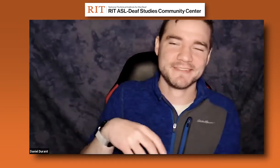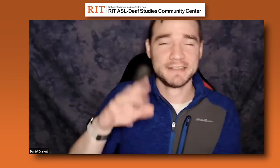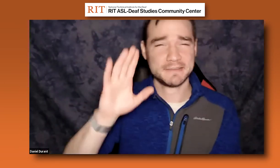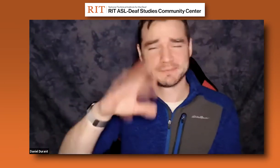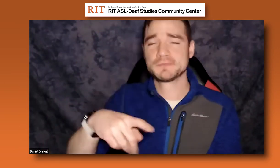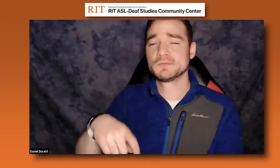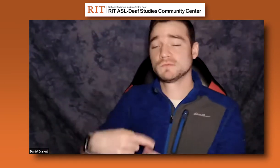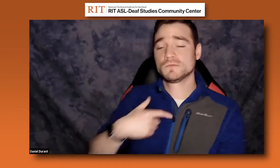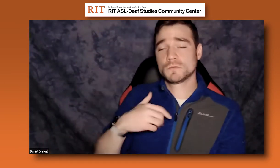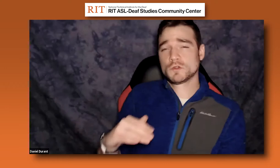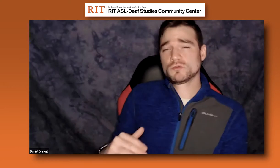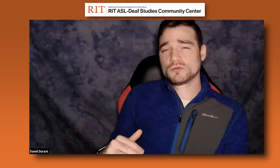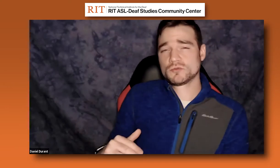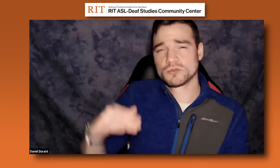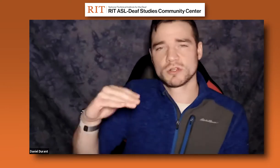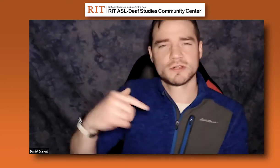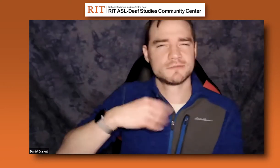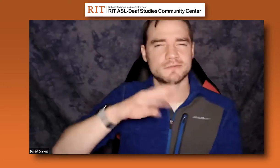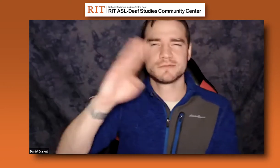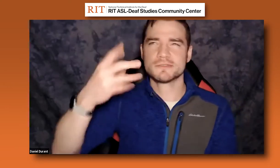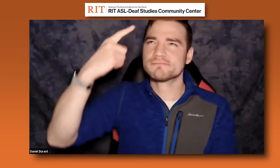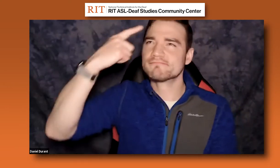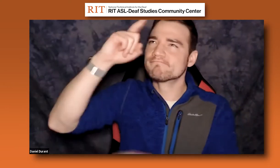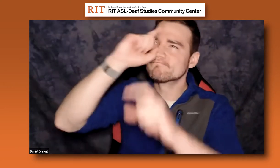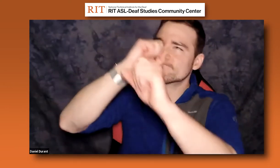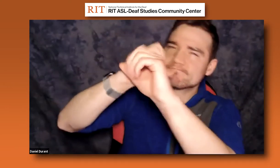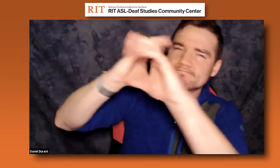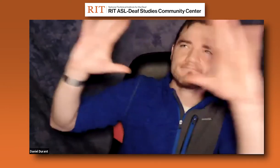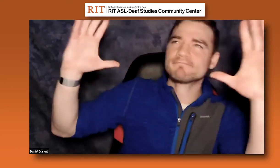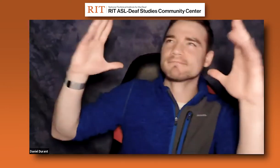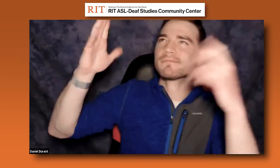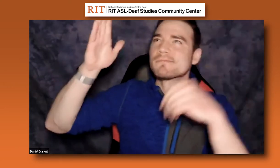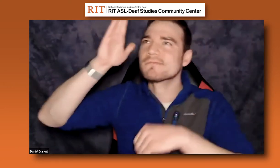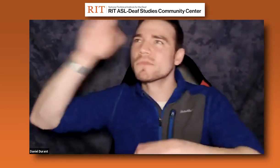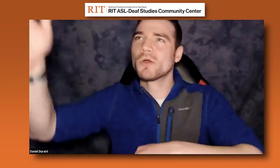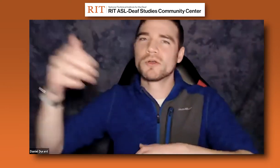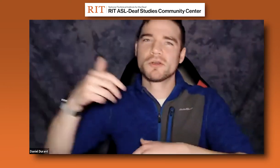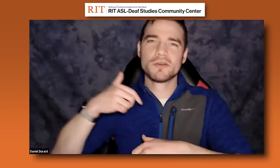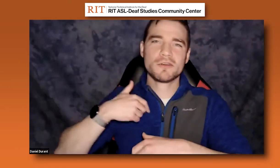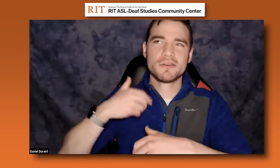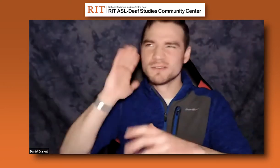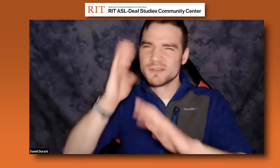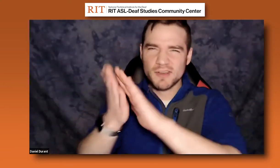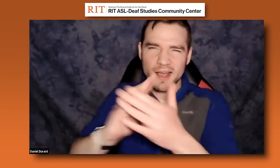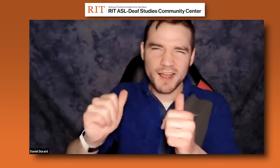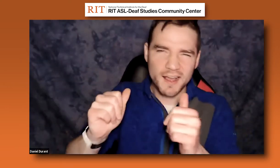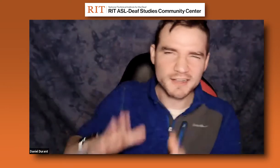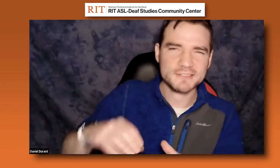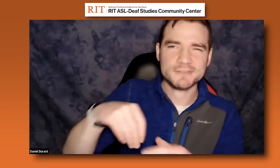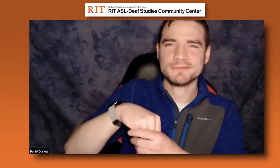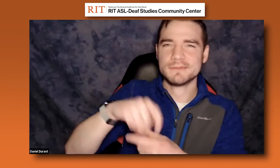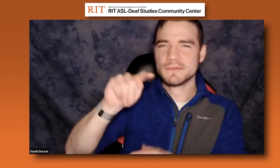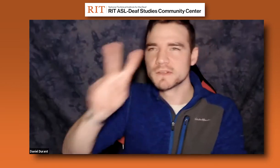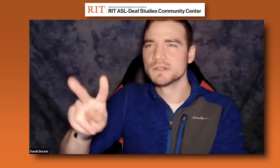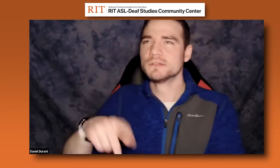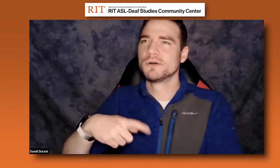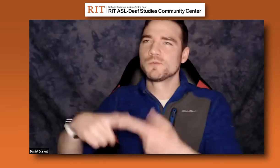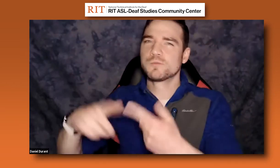and would create stories about them. Now, when I was growing up, I did not think about becoming an actor in my future.